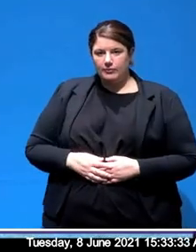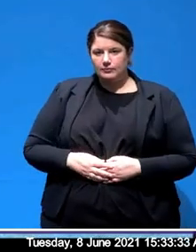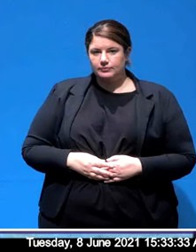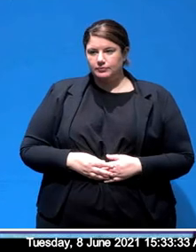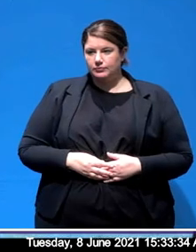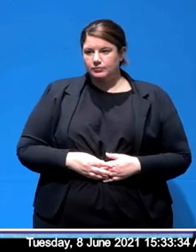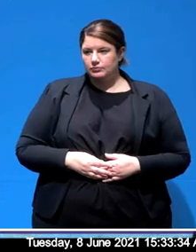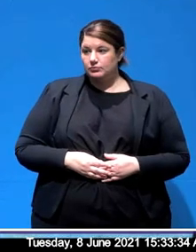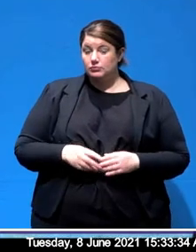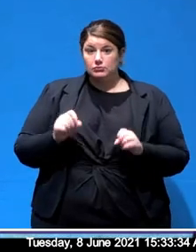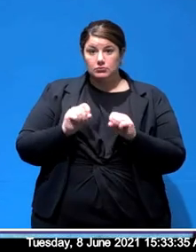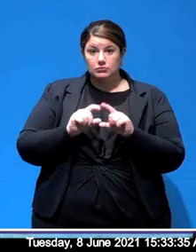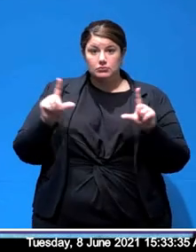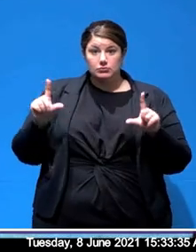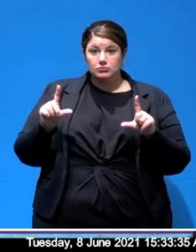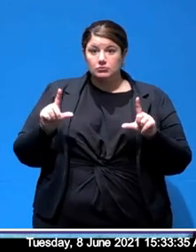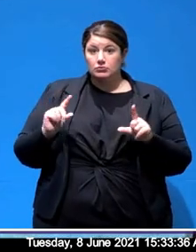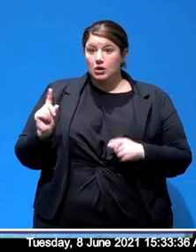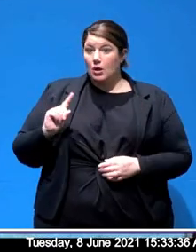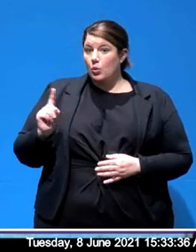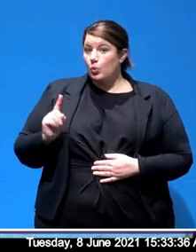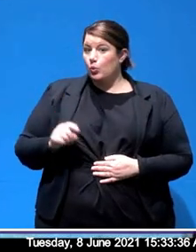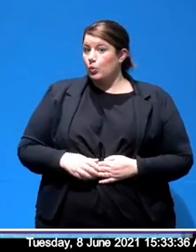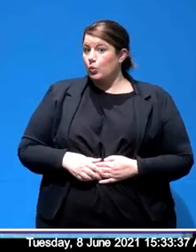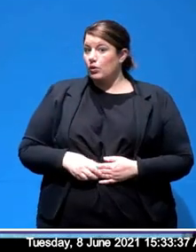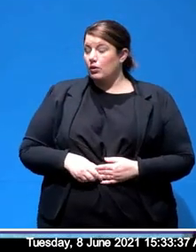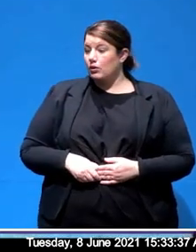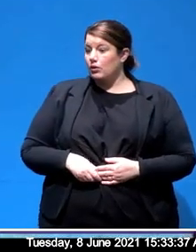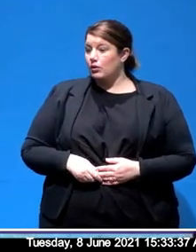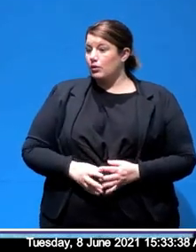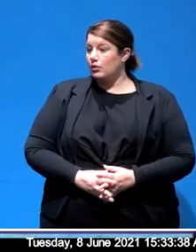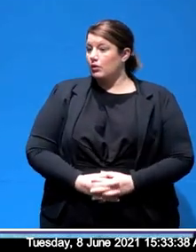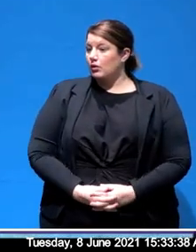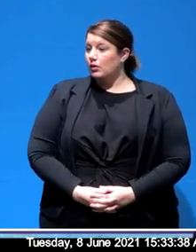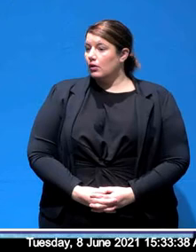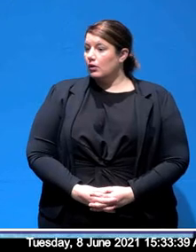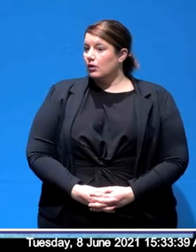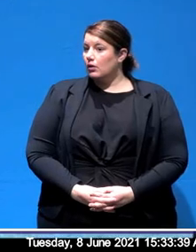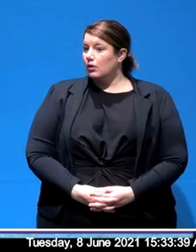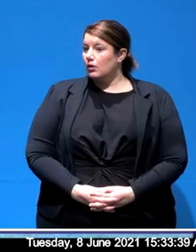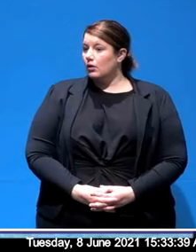Hopefully, that document will become available any moment. Yes, page 1.